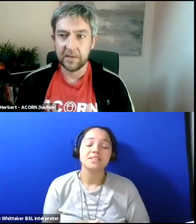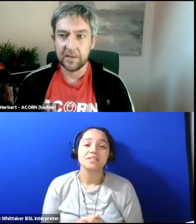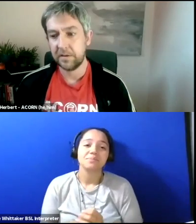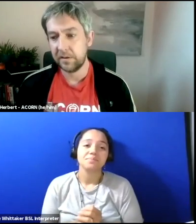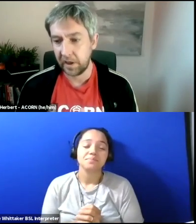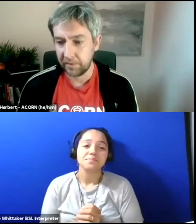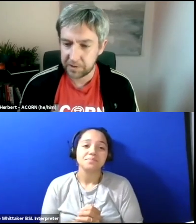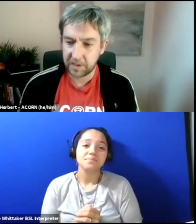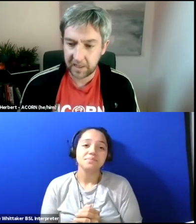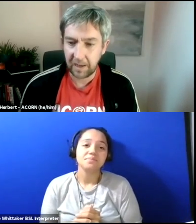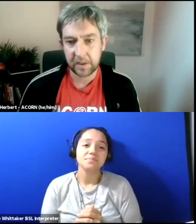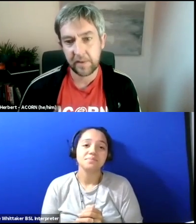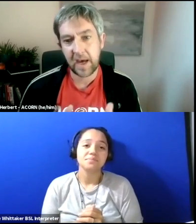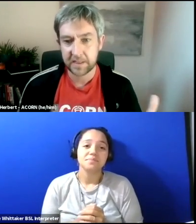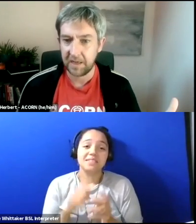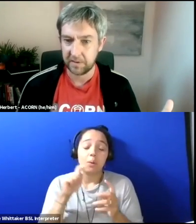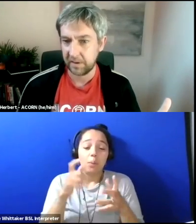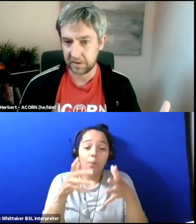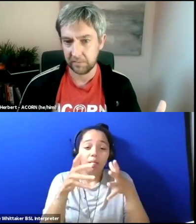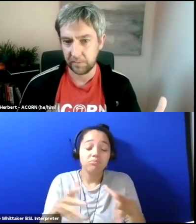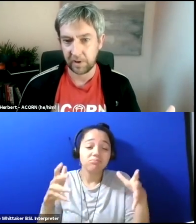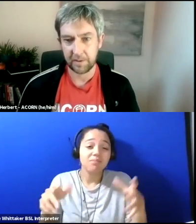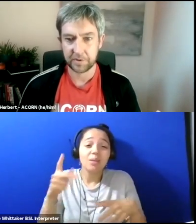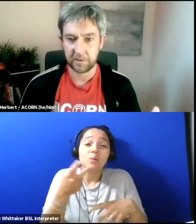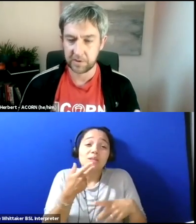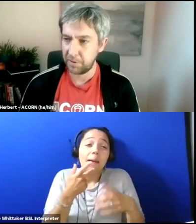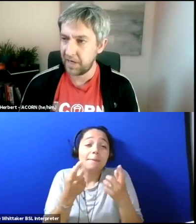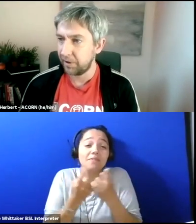And you know, as we get bigger they're the types of things that we're able to do.